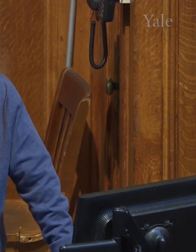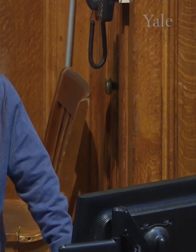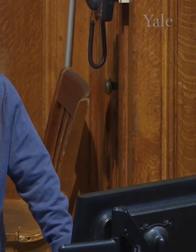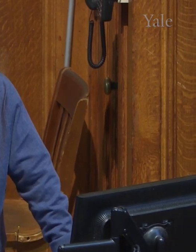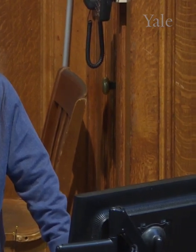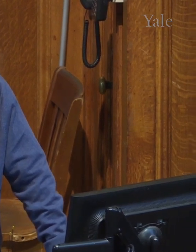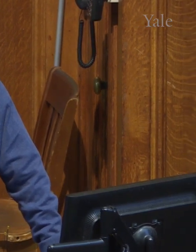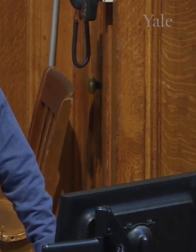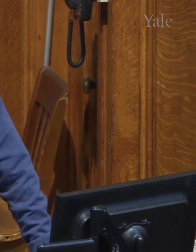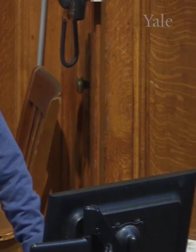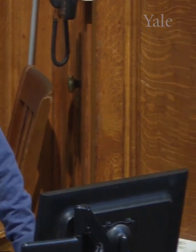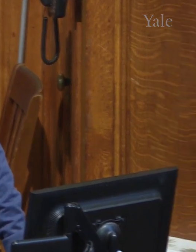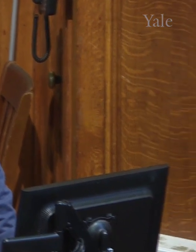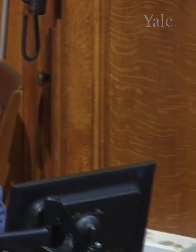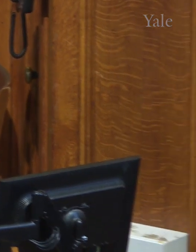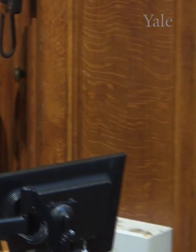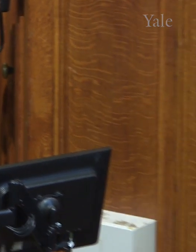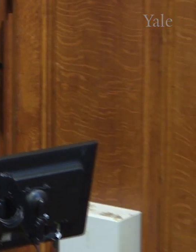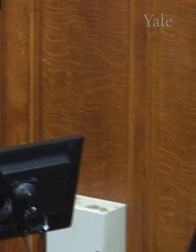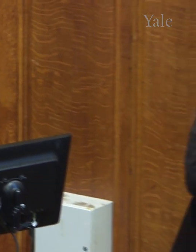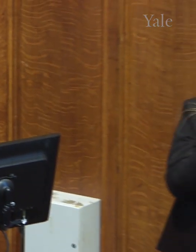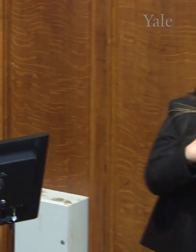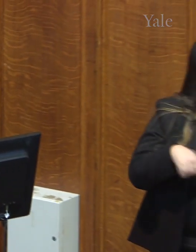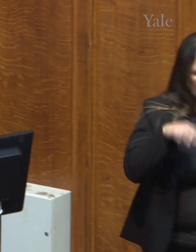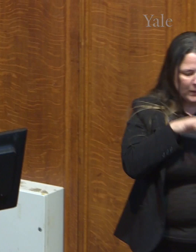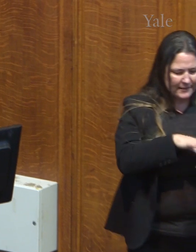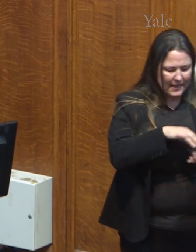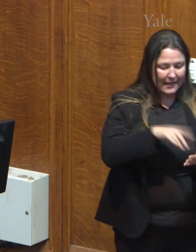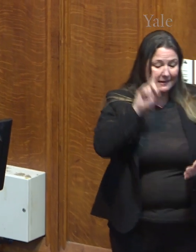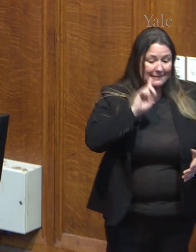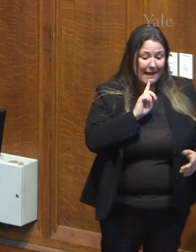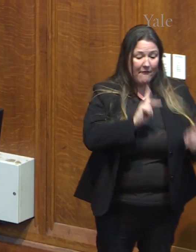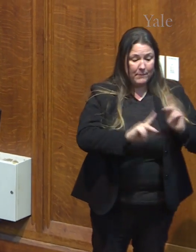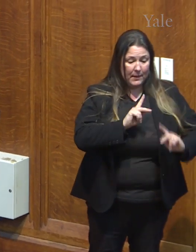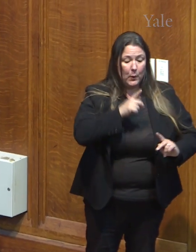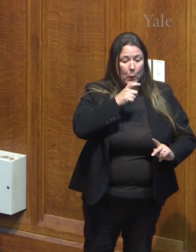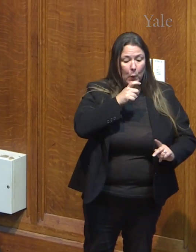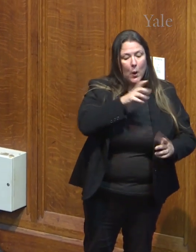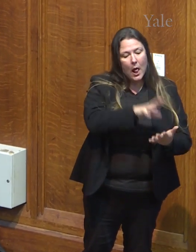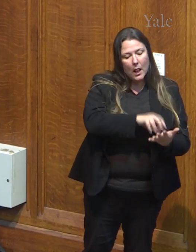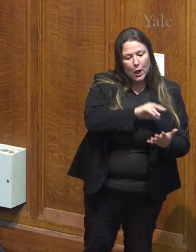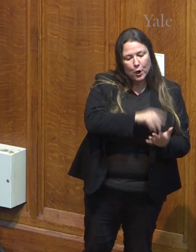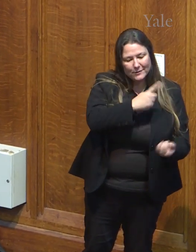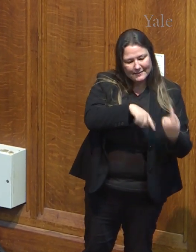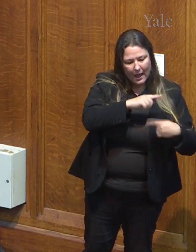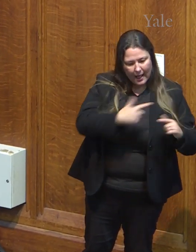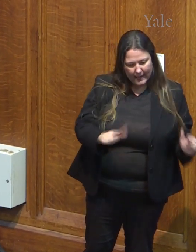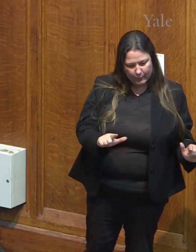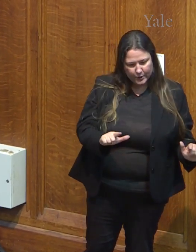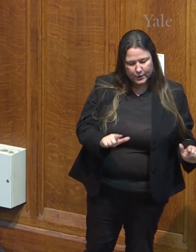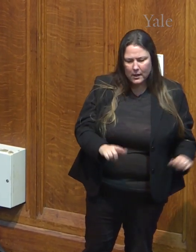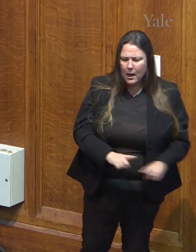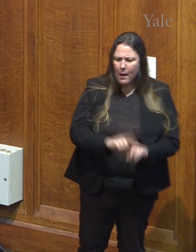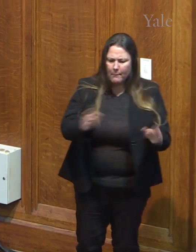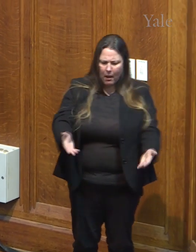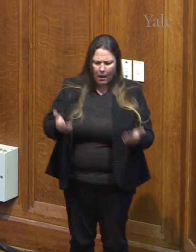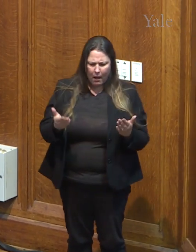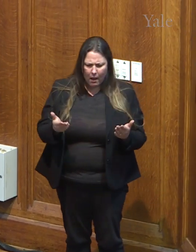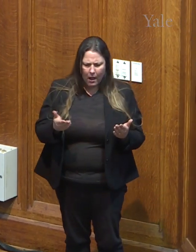we study Deaf people who learn sign languages but here was the experience of someone